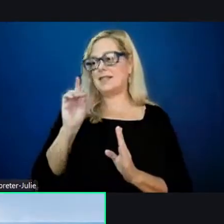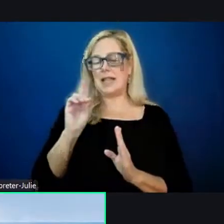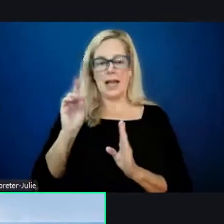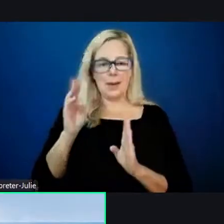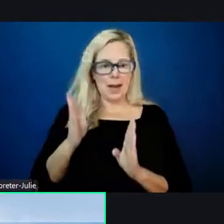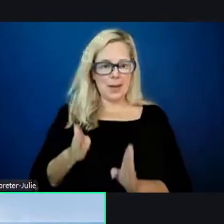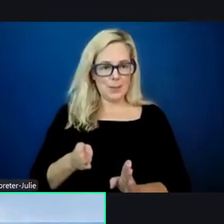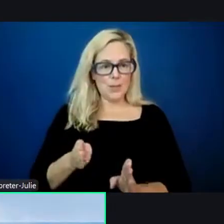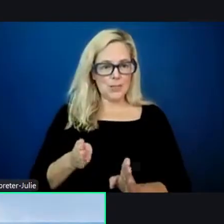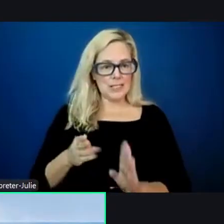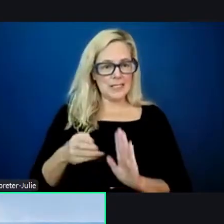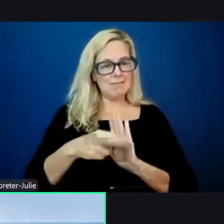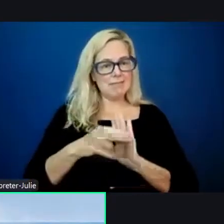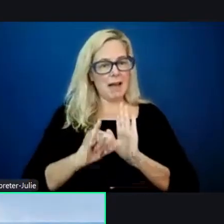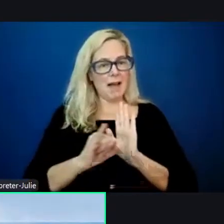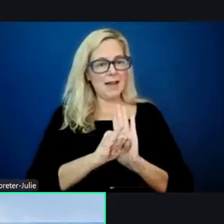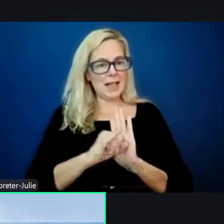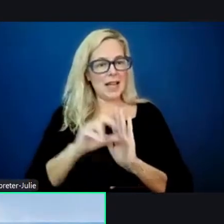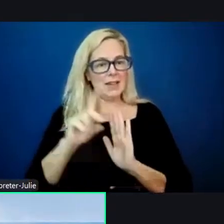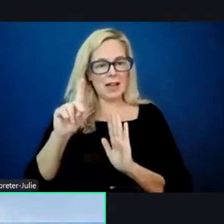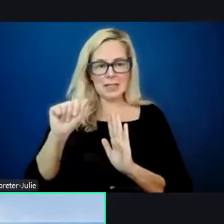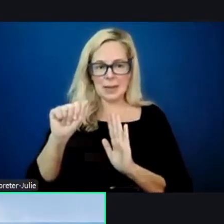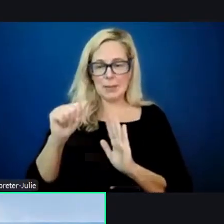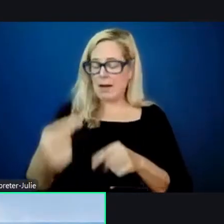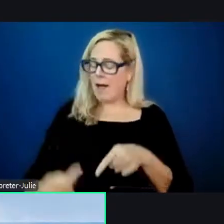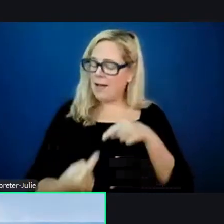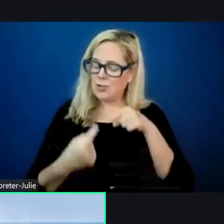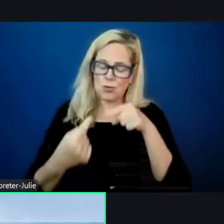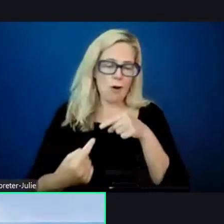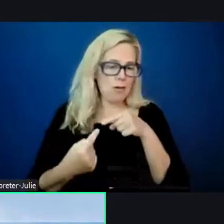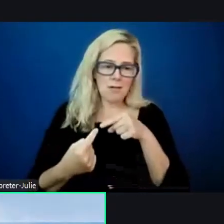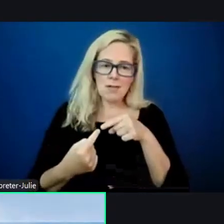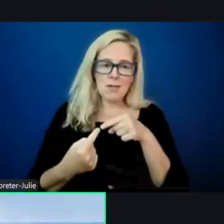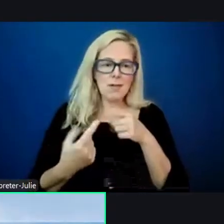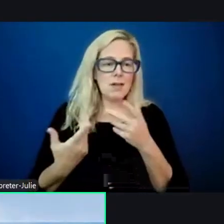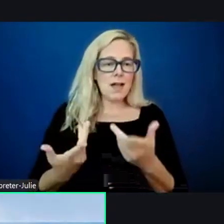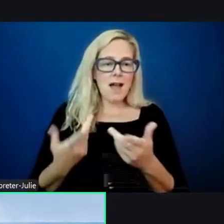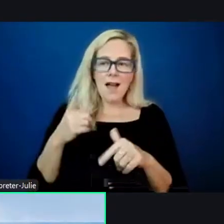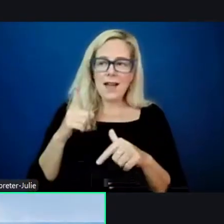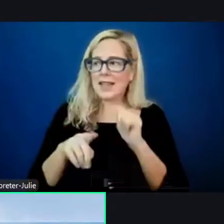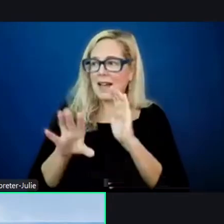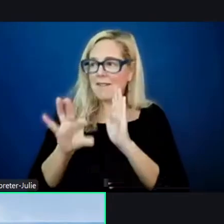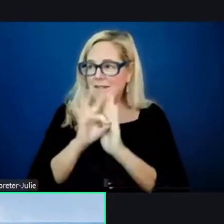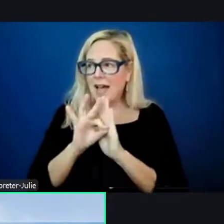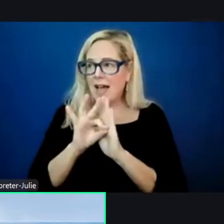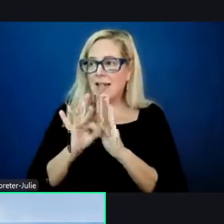I struggled a lot to find fully supportive healthcare providers, but once I found actually supportive people in my community,